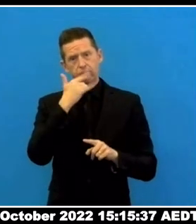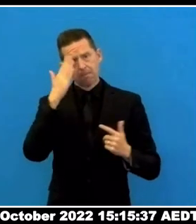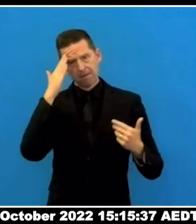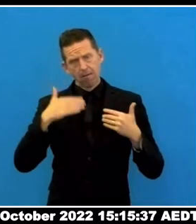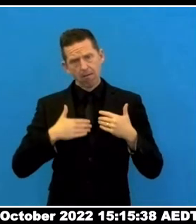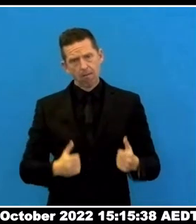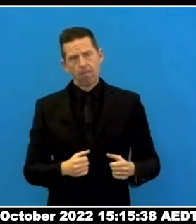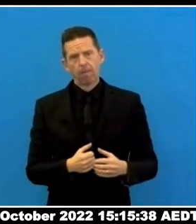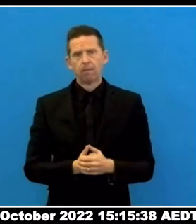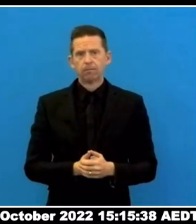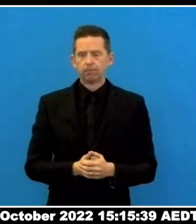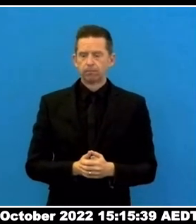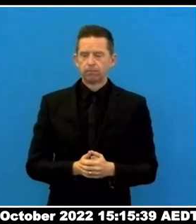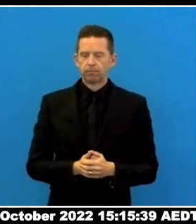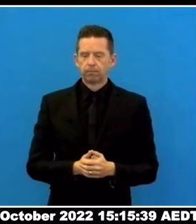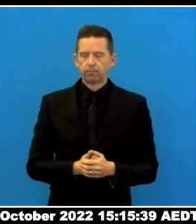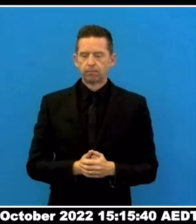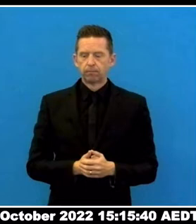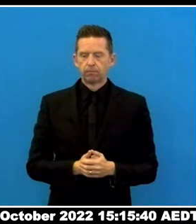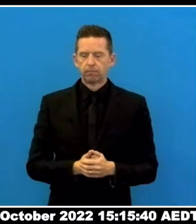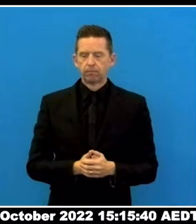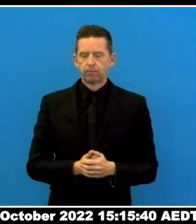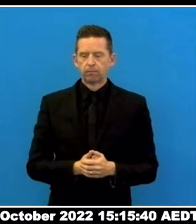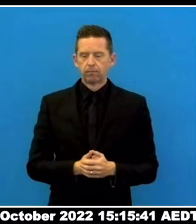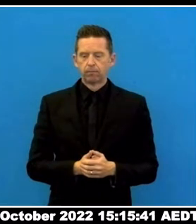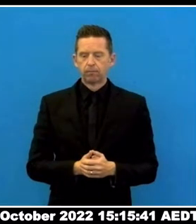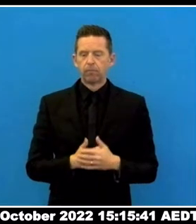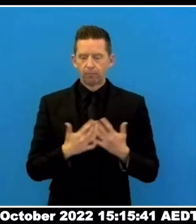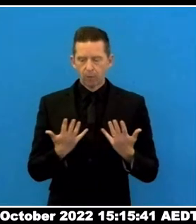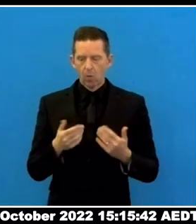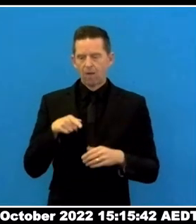This person consequently moved between Australia and Iraq,